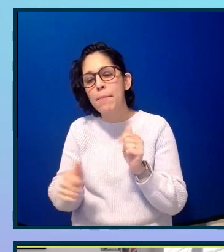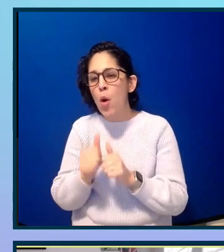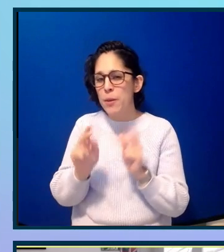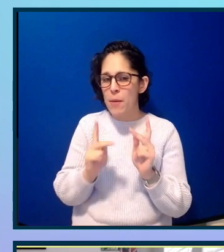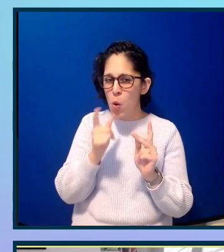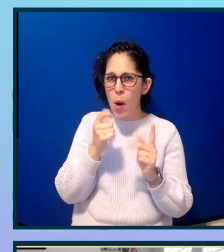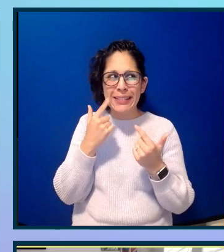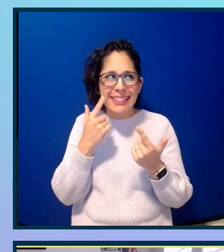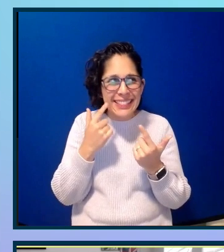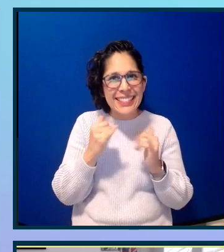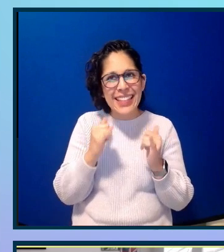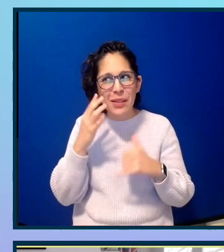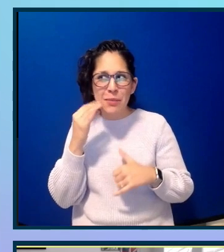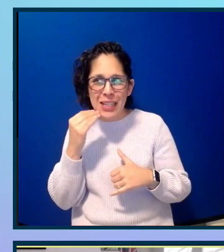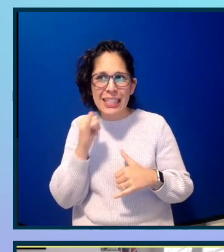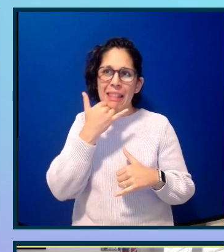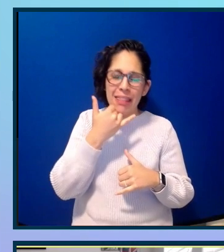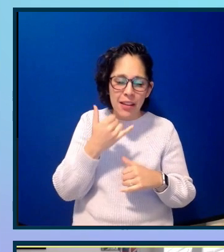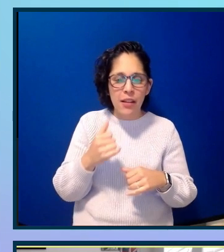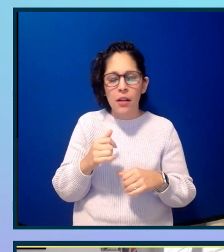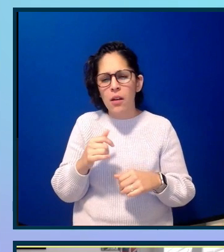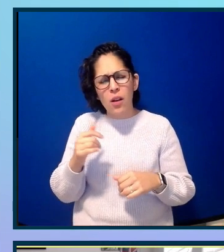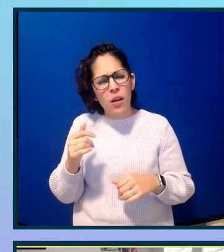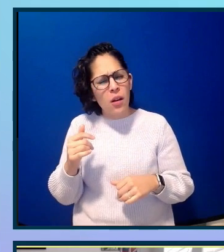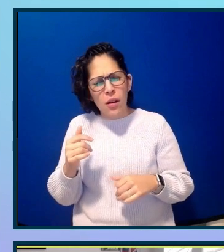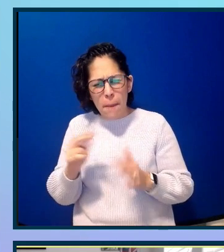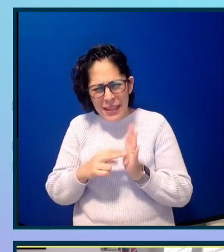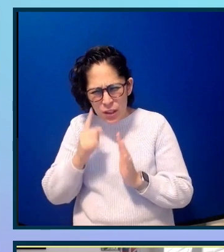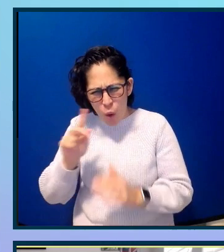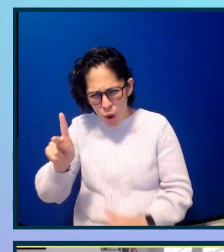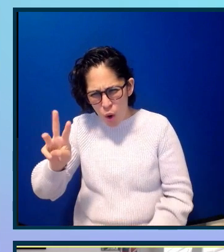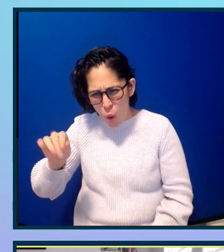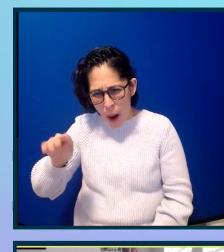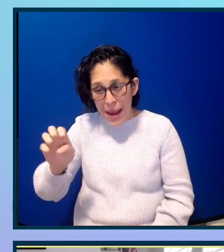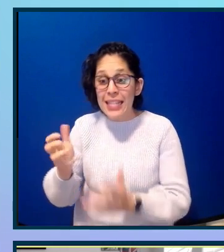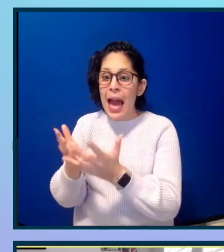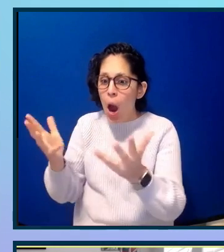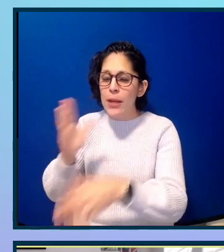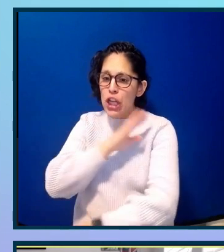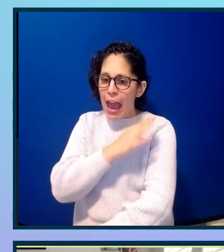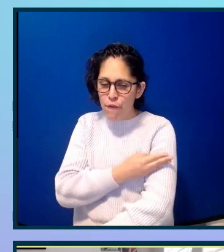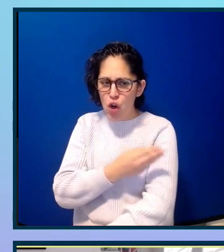because they've experienced this. Because what this means is that the amount of effort, cognitive effort that Kwame already put in